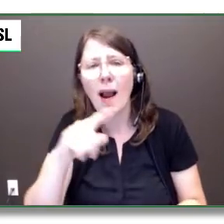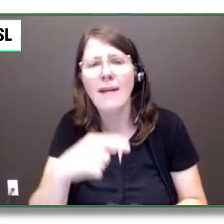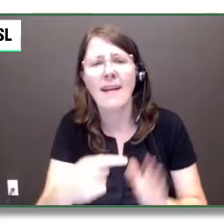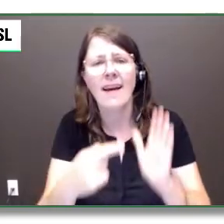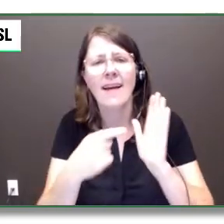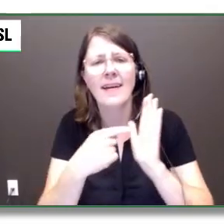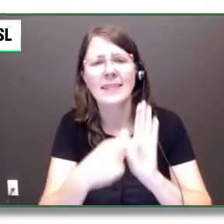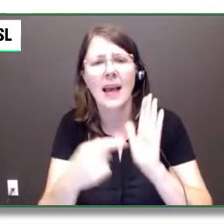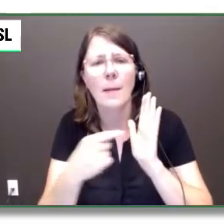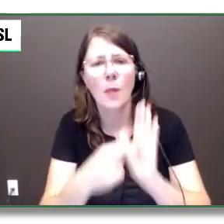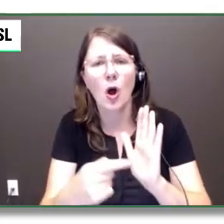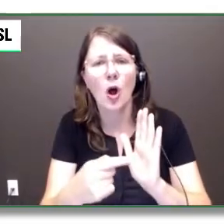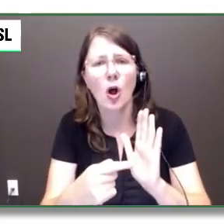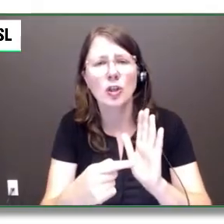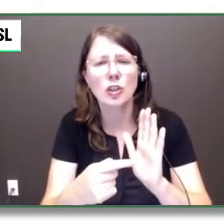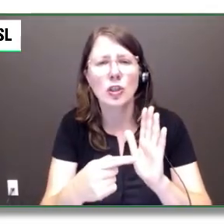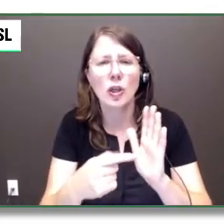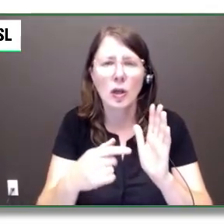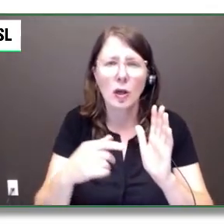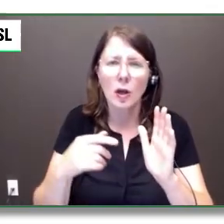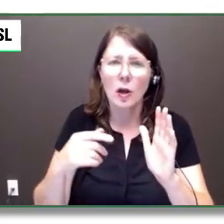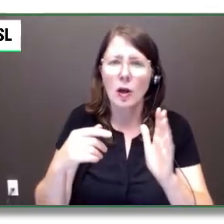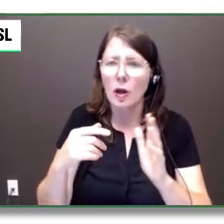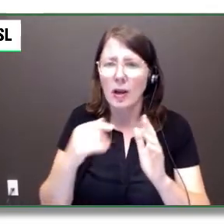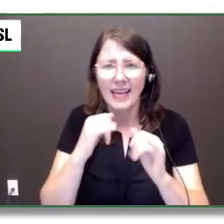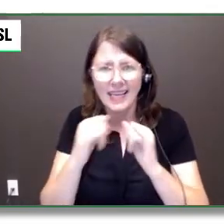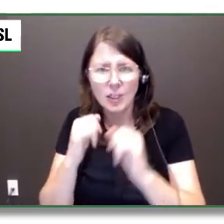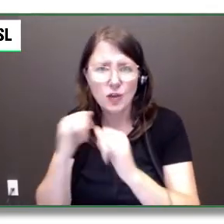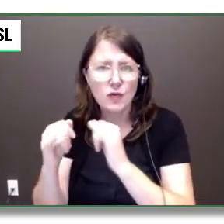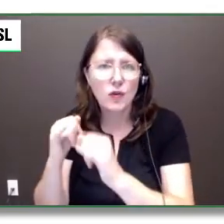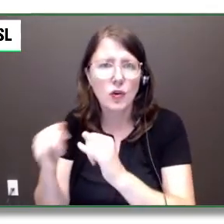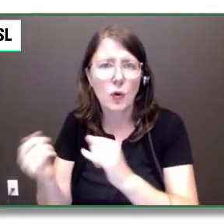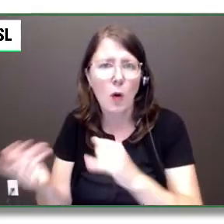geo narrative research and spatial transcripts are uncovering.